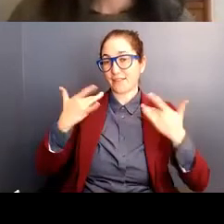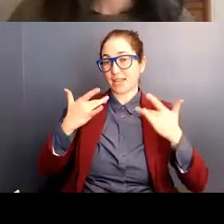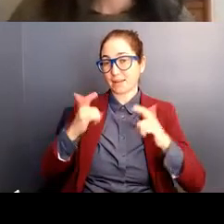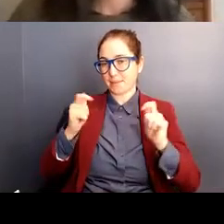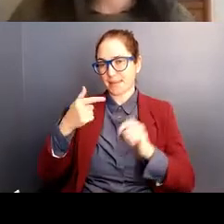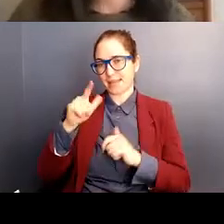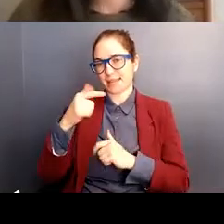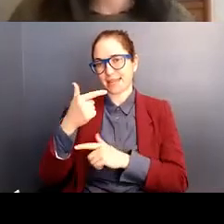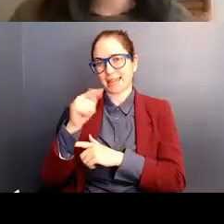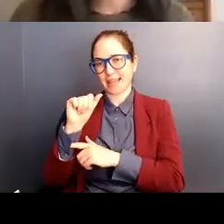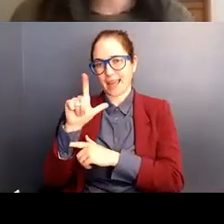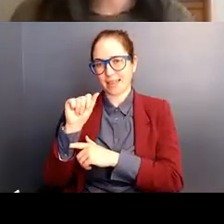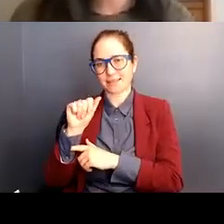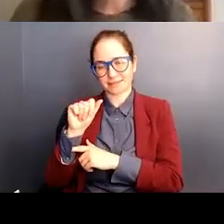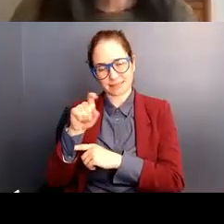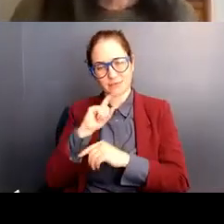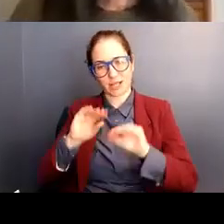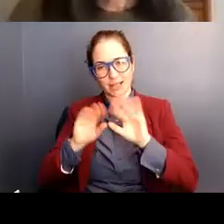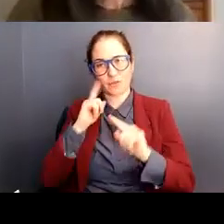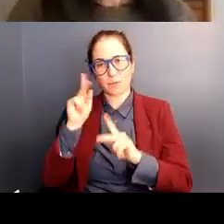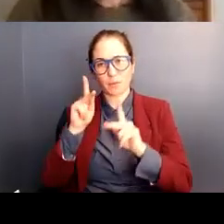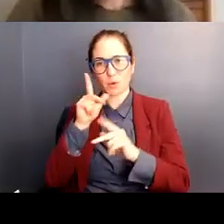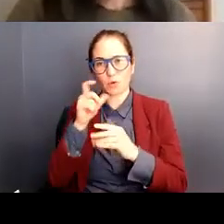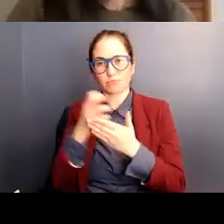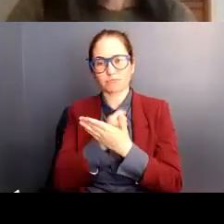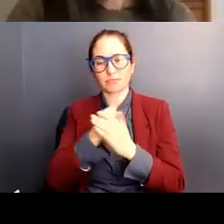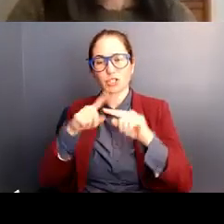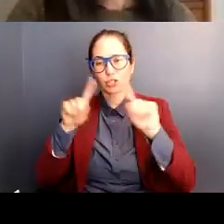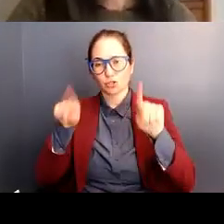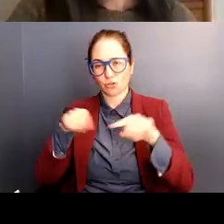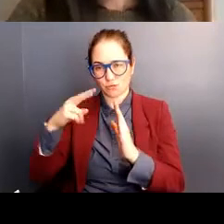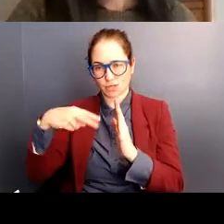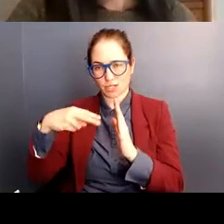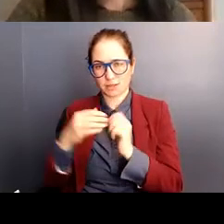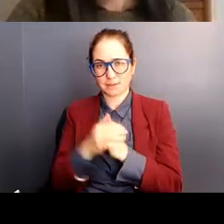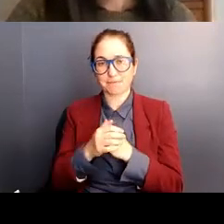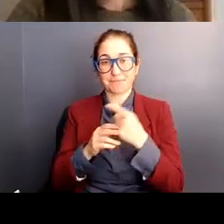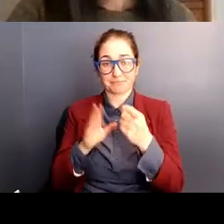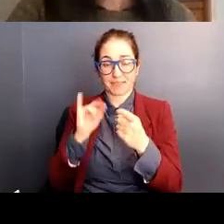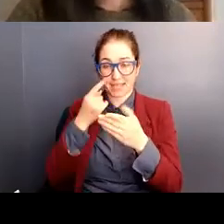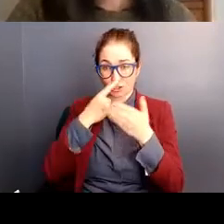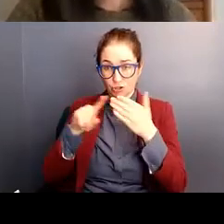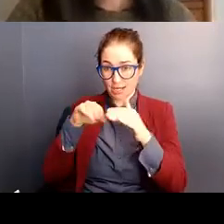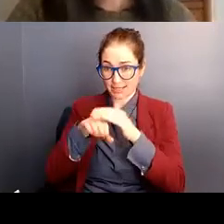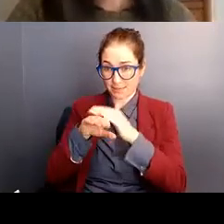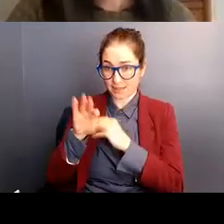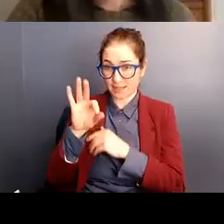using screen readers what you're sharing. Like I mentioned, the check accessibility feature in Microsoft, this is just a screen grab from